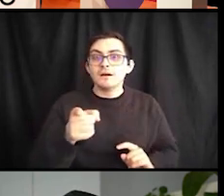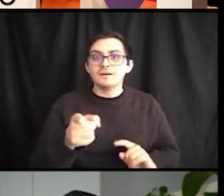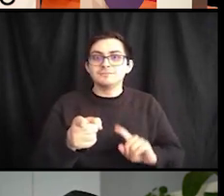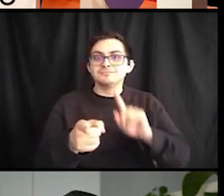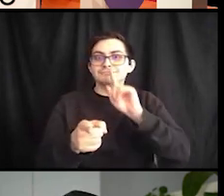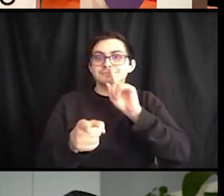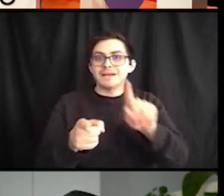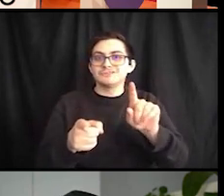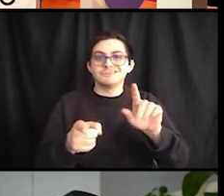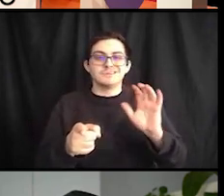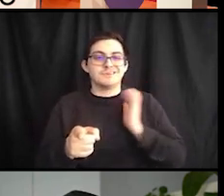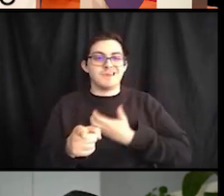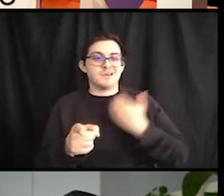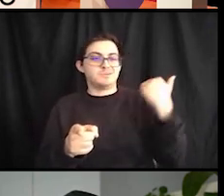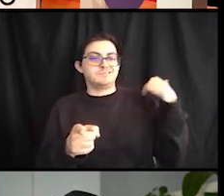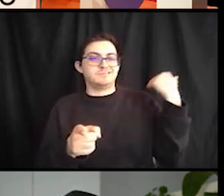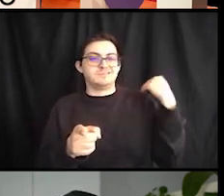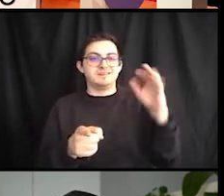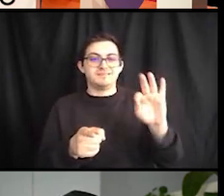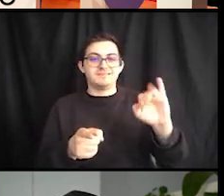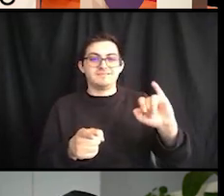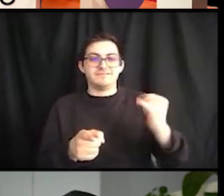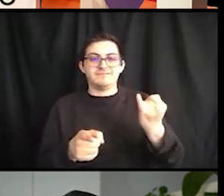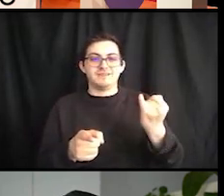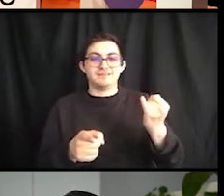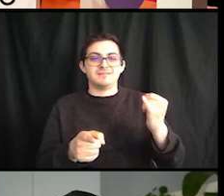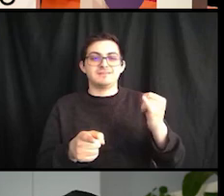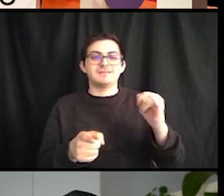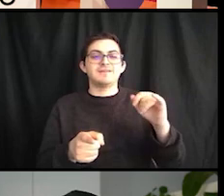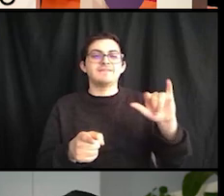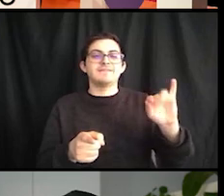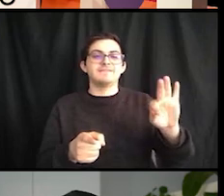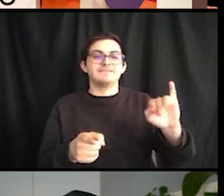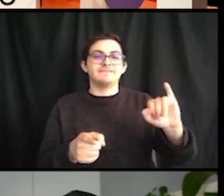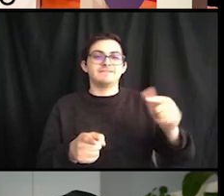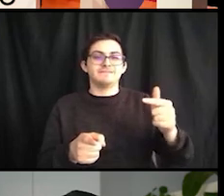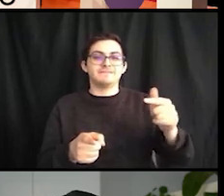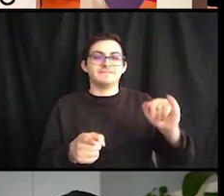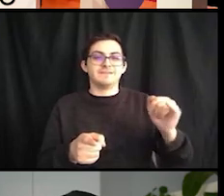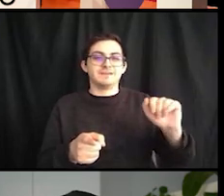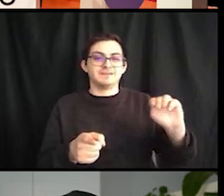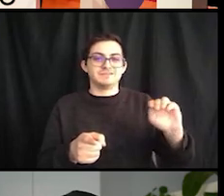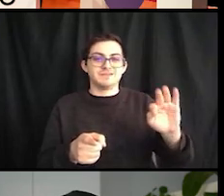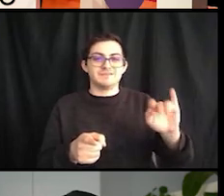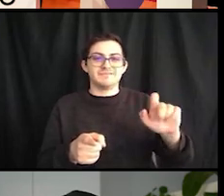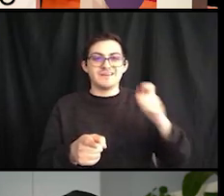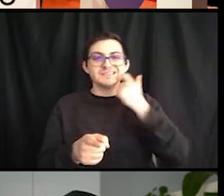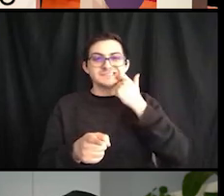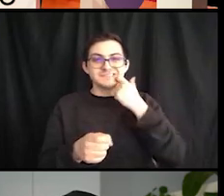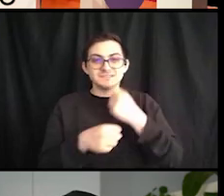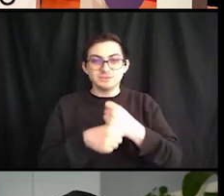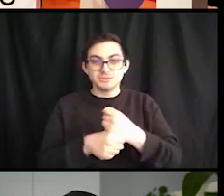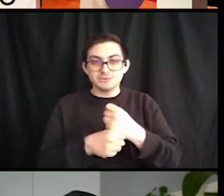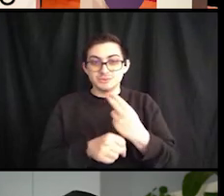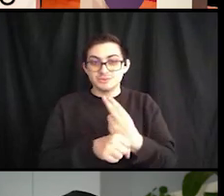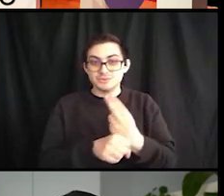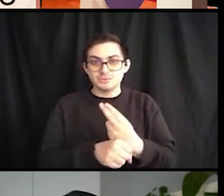that we were just in earlier. Oh that's so meta! great this is great. All right so let's go back to the prototype.